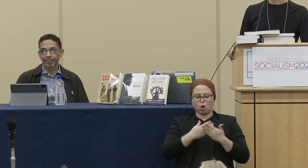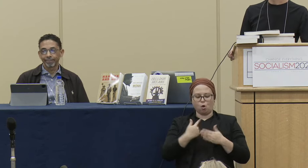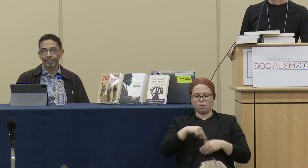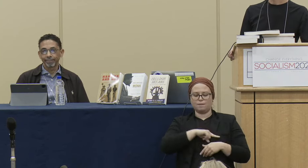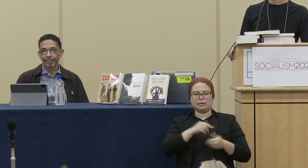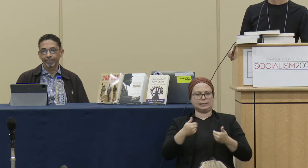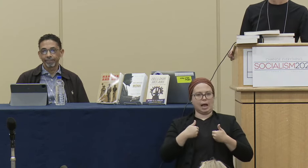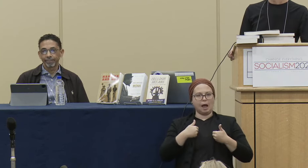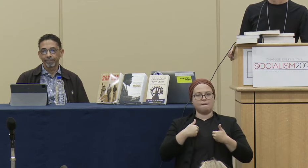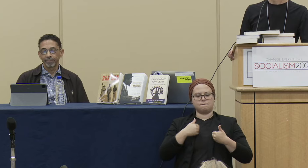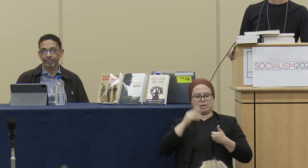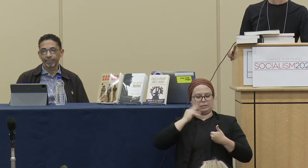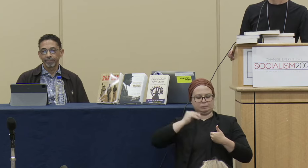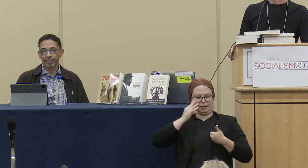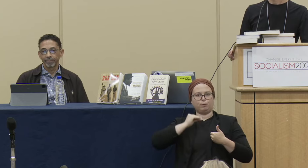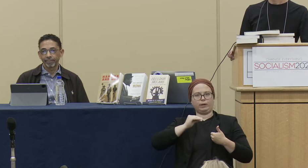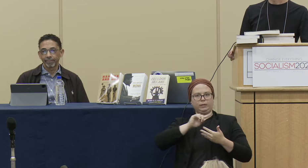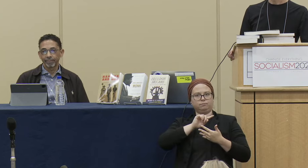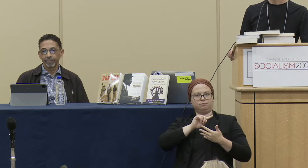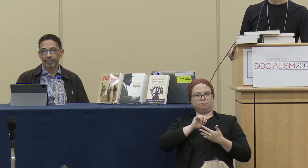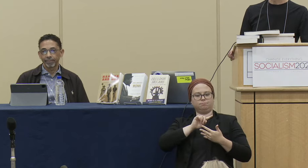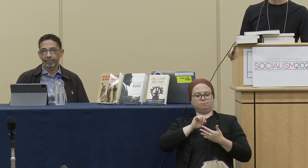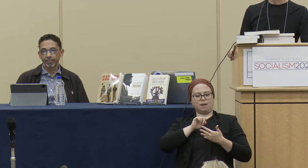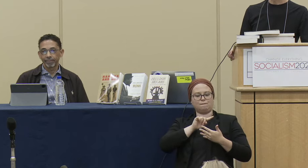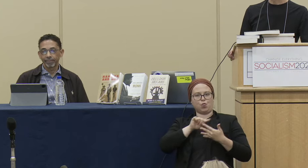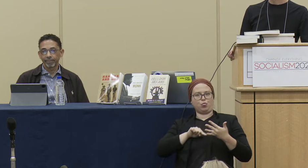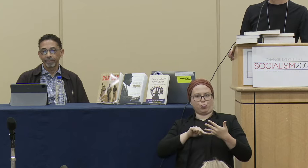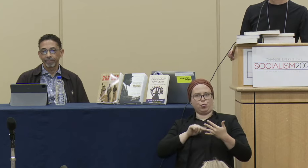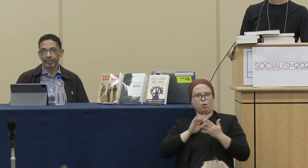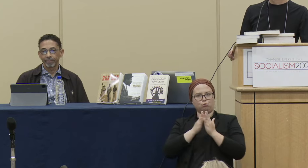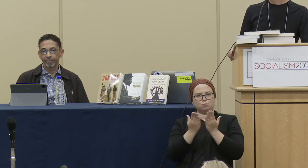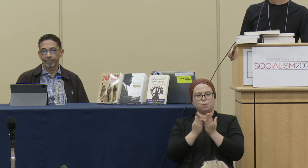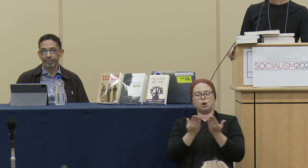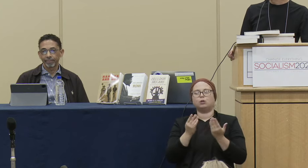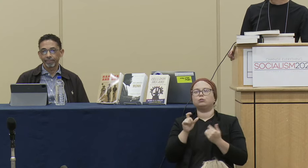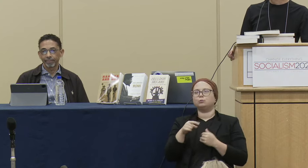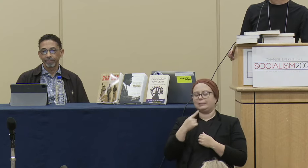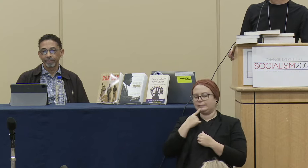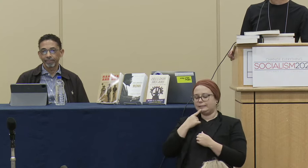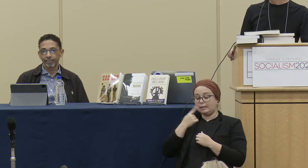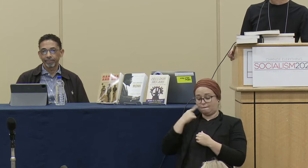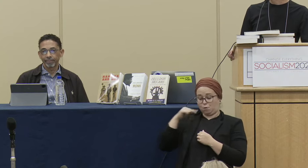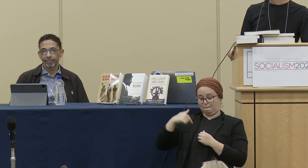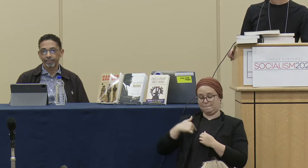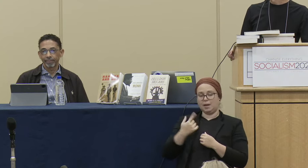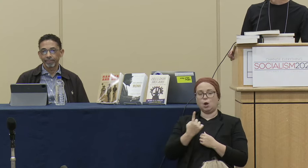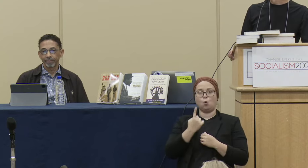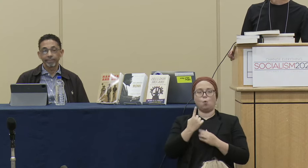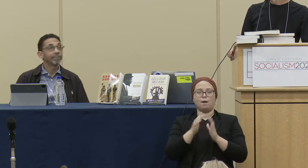have had those experiences of that book, those books, and I